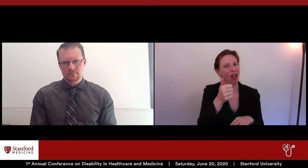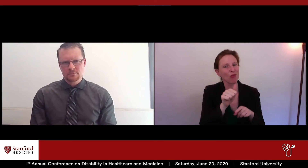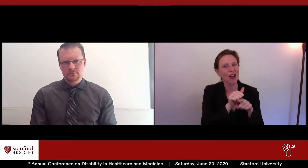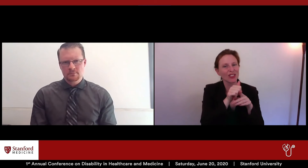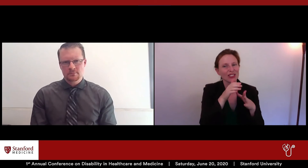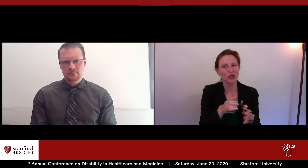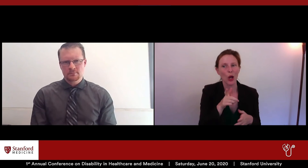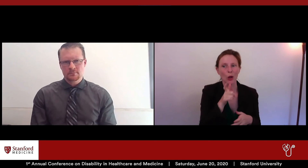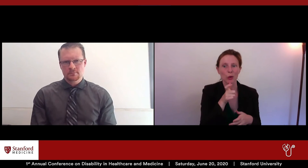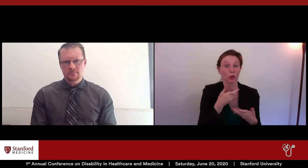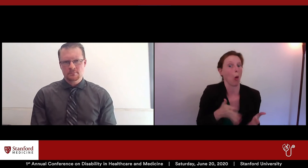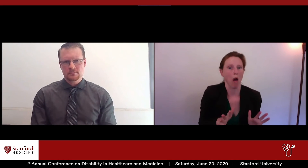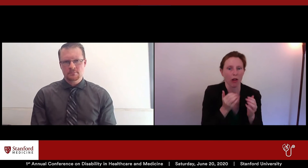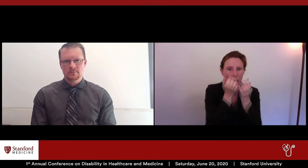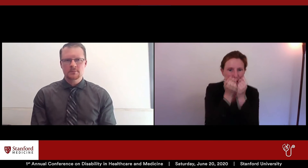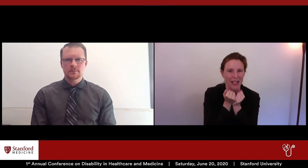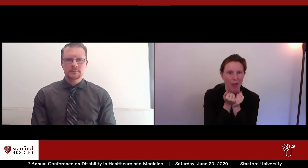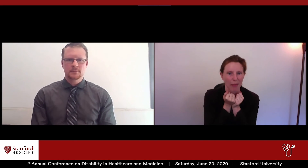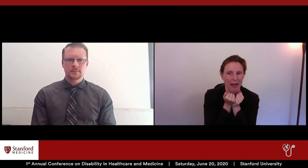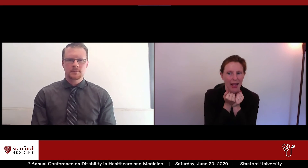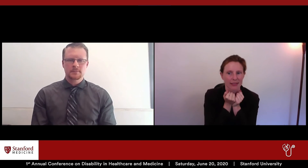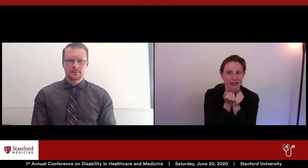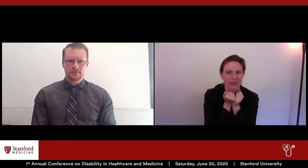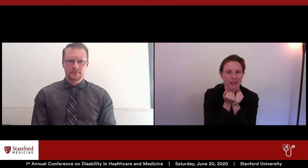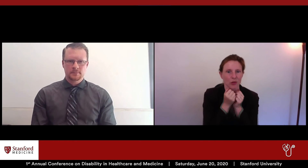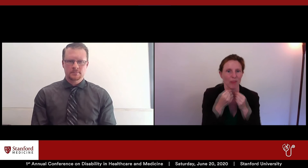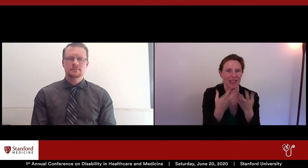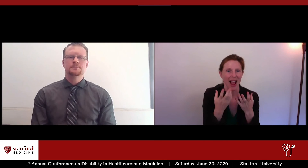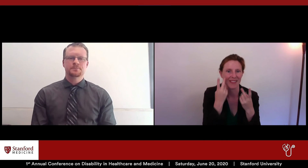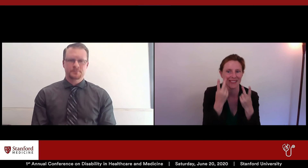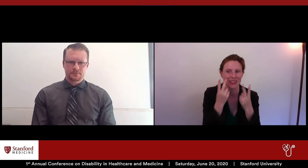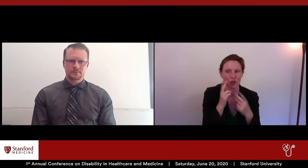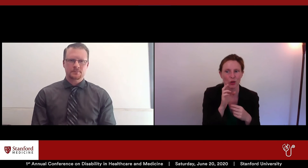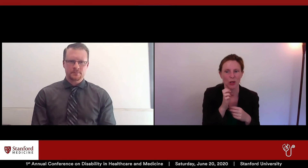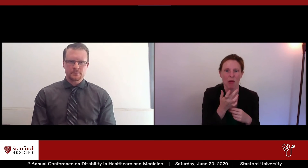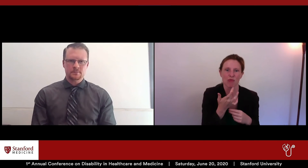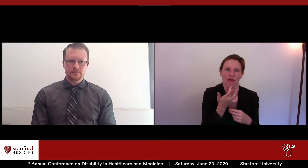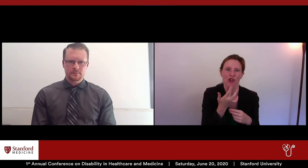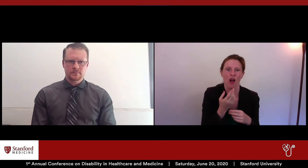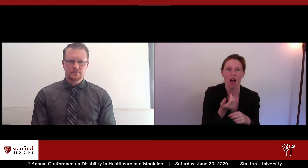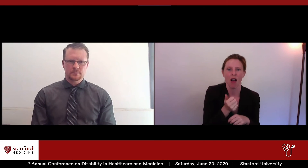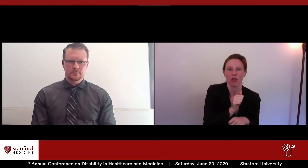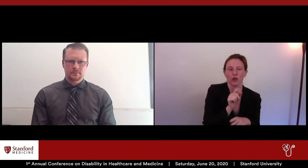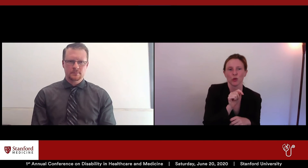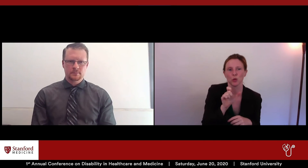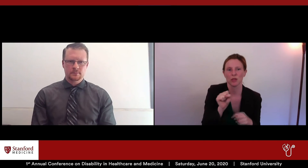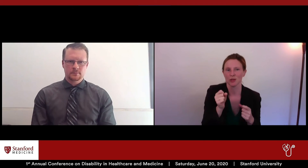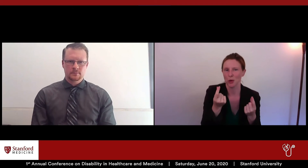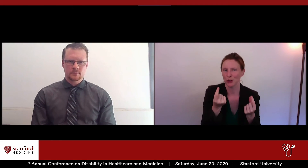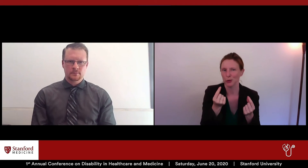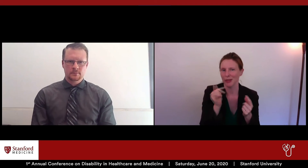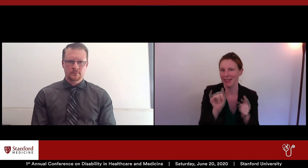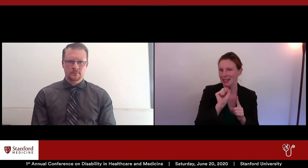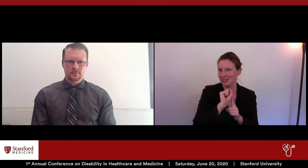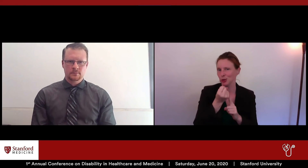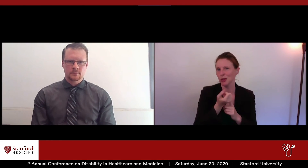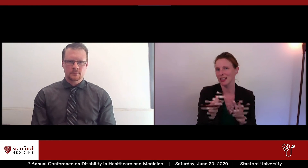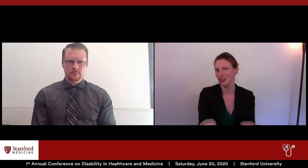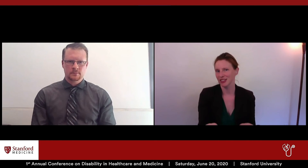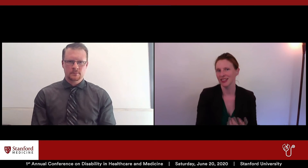how to respond to other practitioners who don't want to pull down their mask. For those visual cues they would prefer to use other tools,